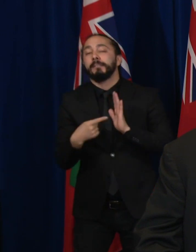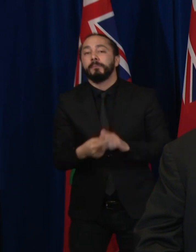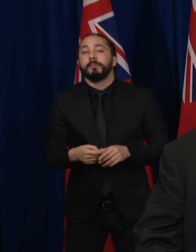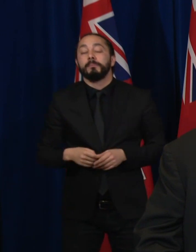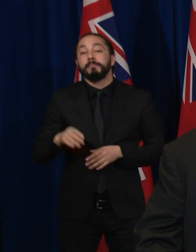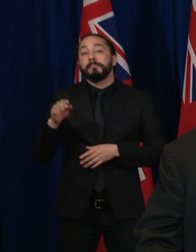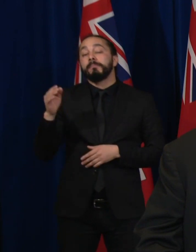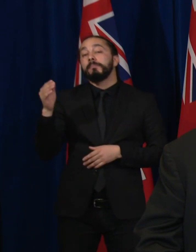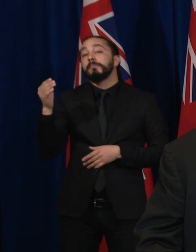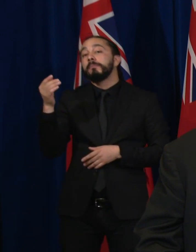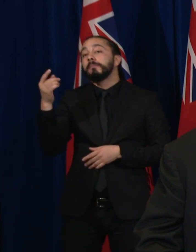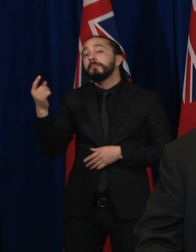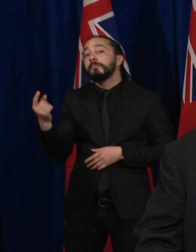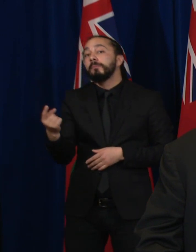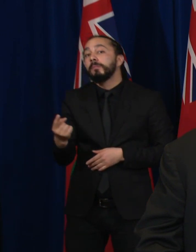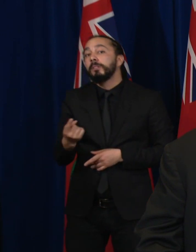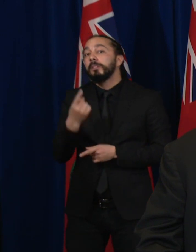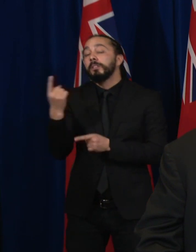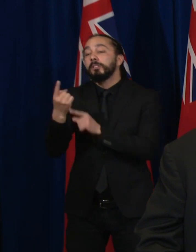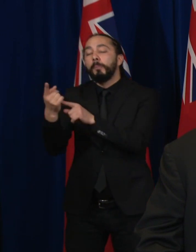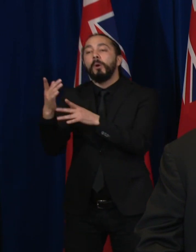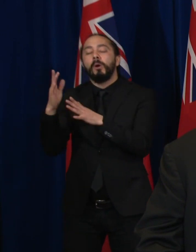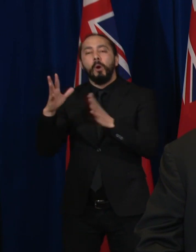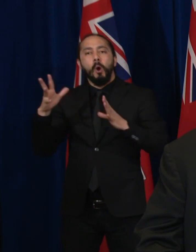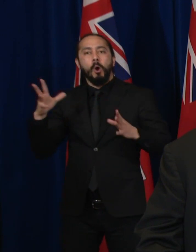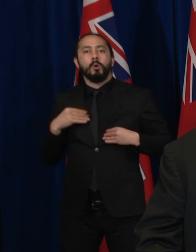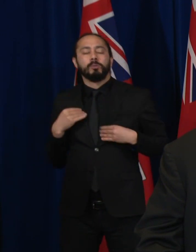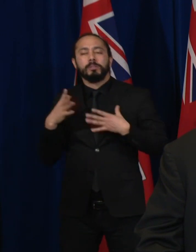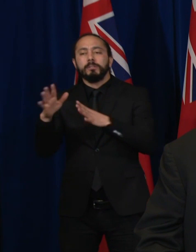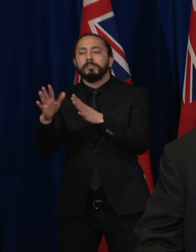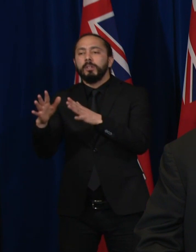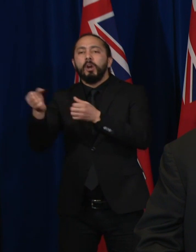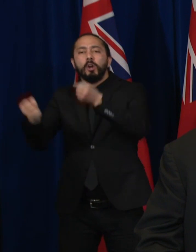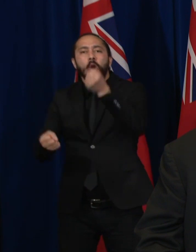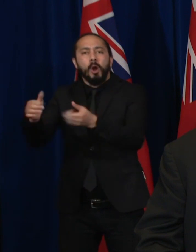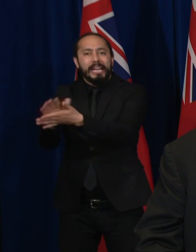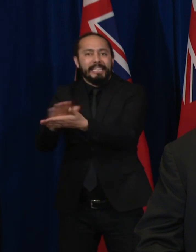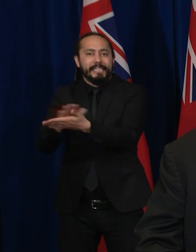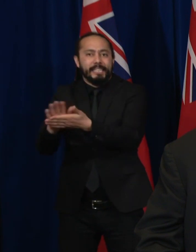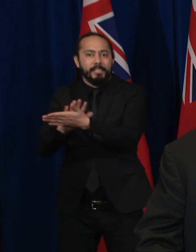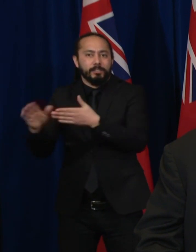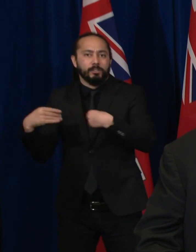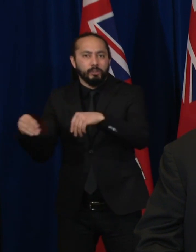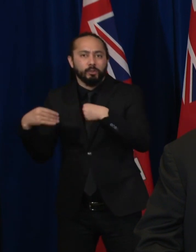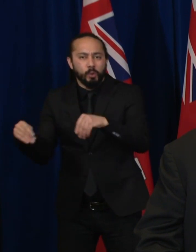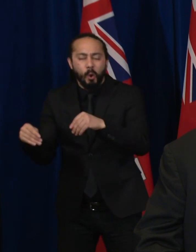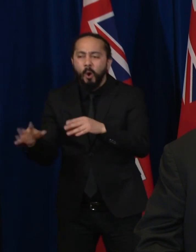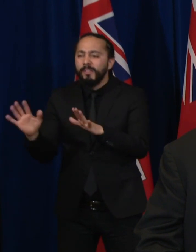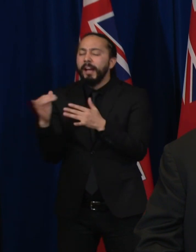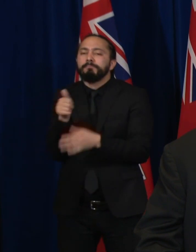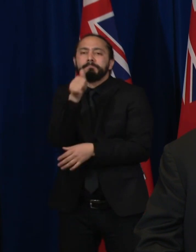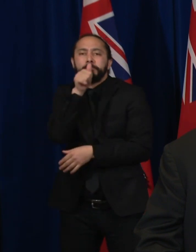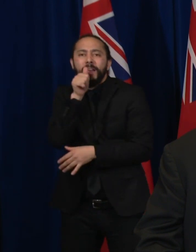someone who owns a small independent auto cleaning shop in Ontario, service private and corporate clients. When